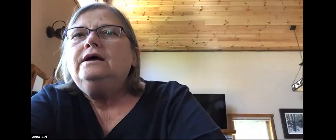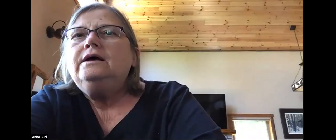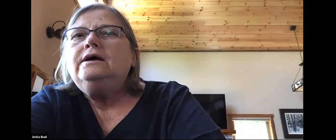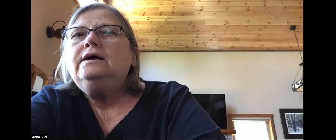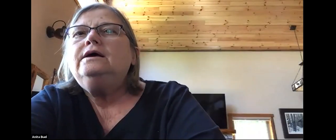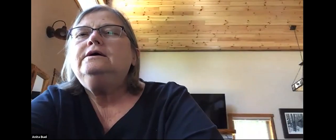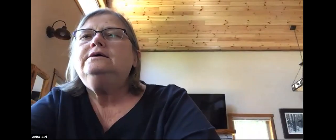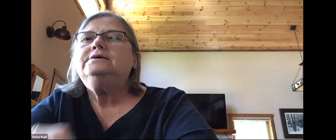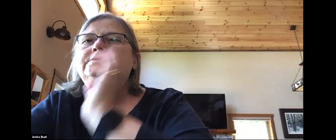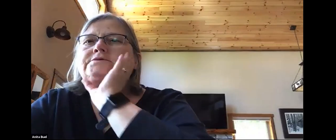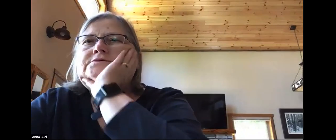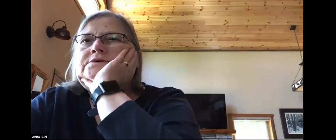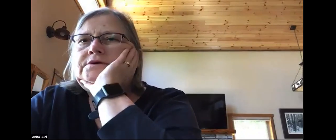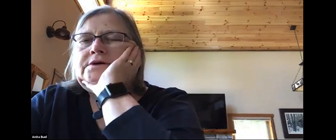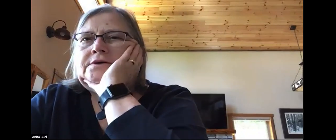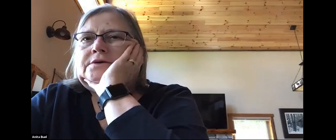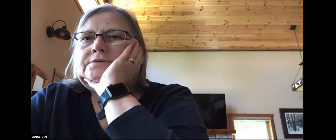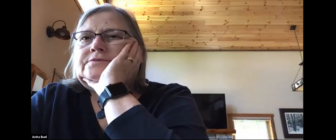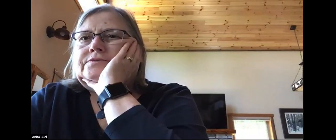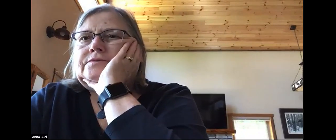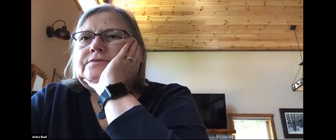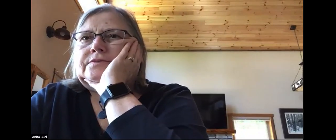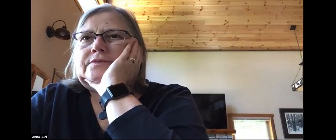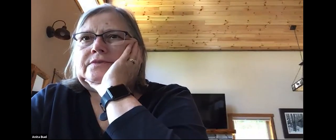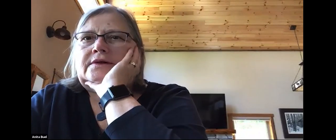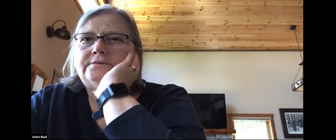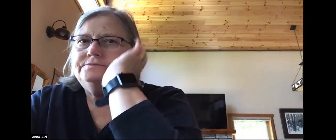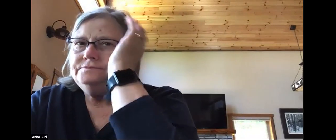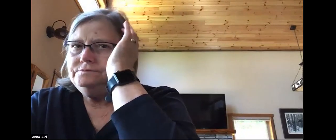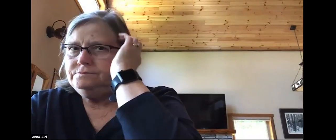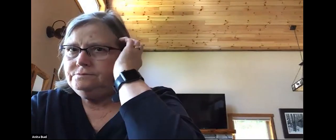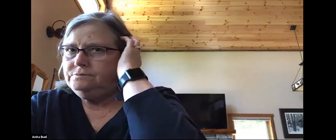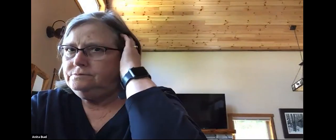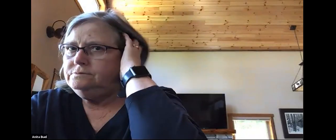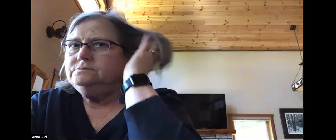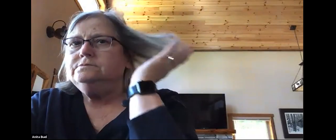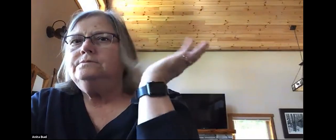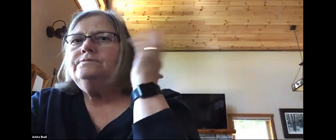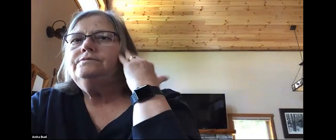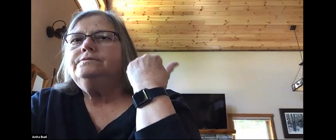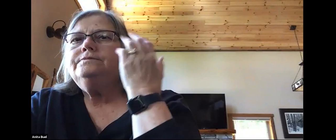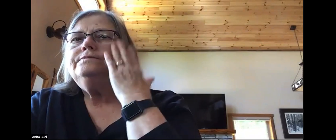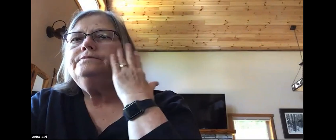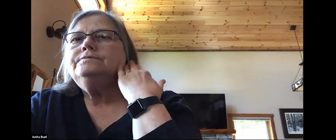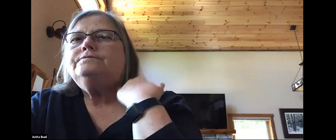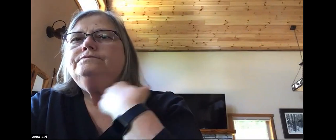I'm sorry, there seemed to be -- she asked an additional question.